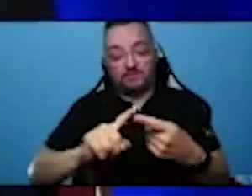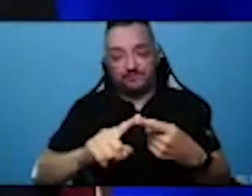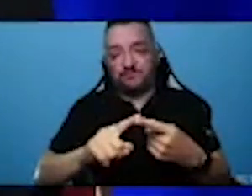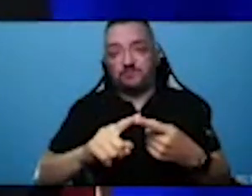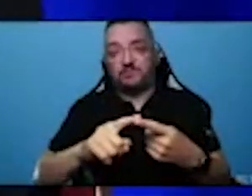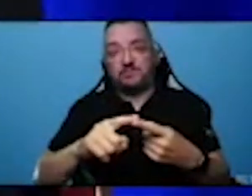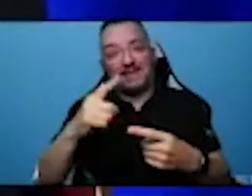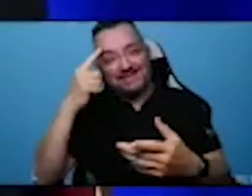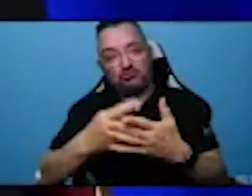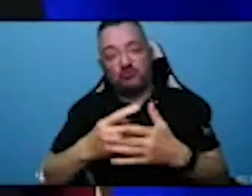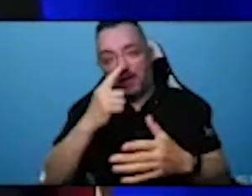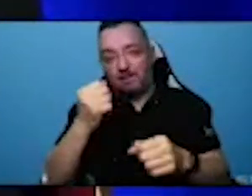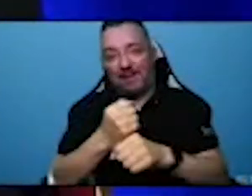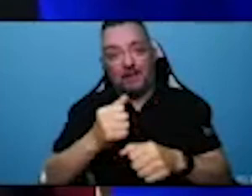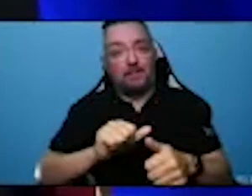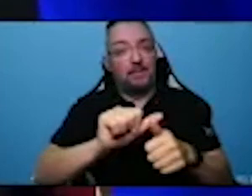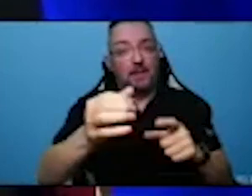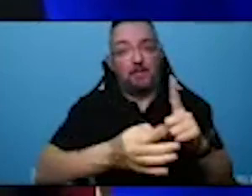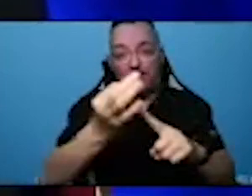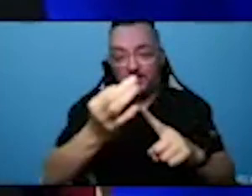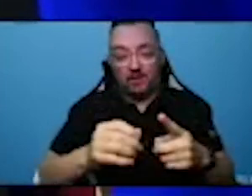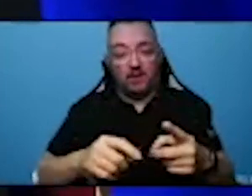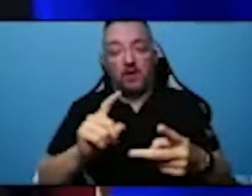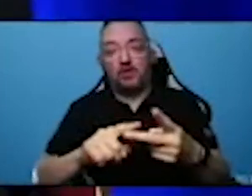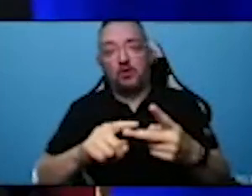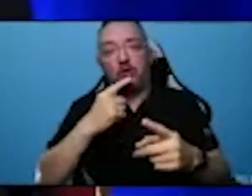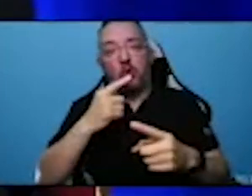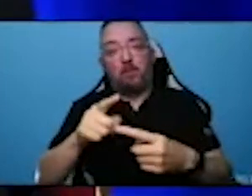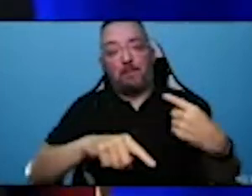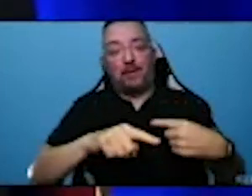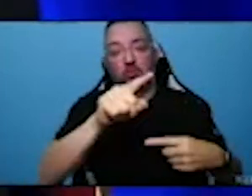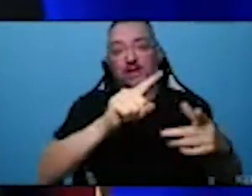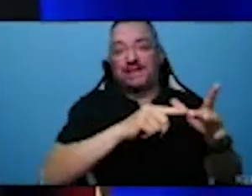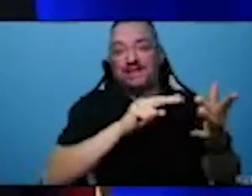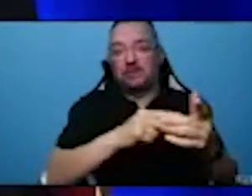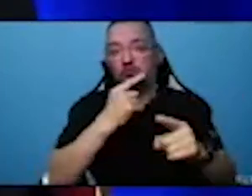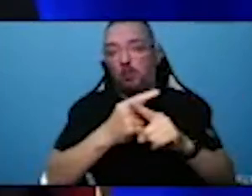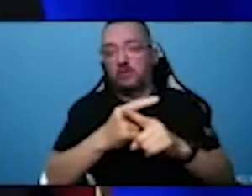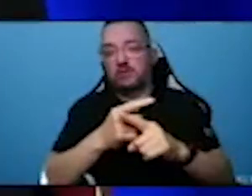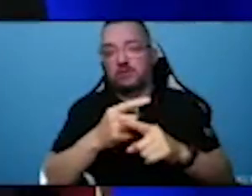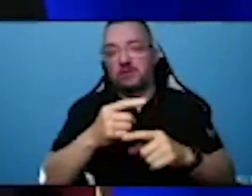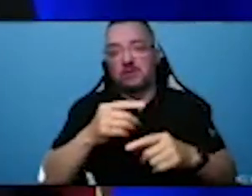Ian was talking about in terms of resilience, the more ownership you have of what is around you, the more stake